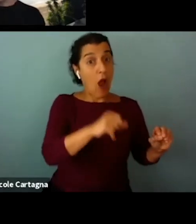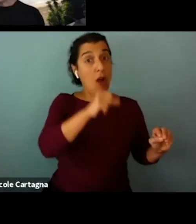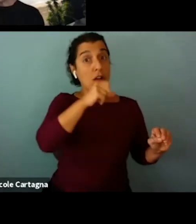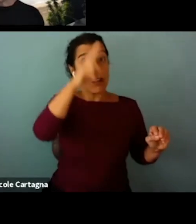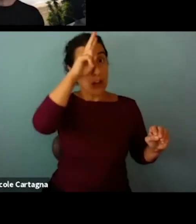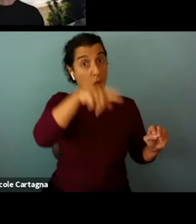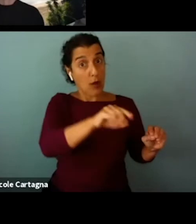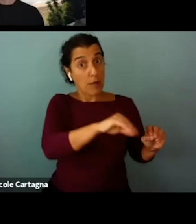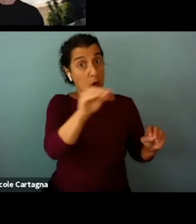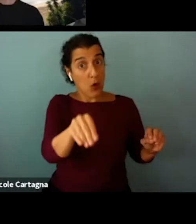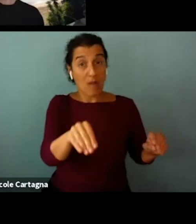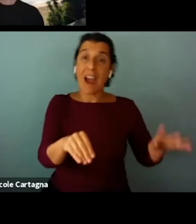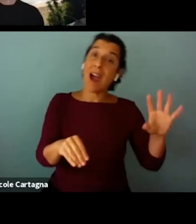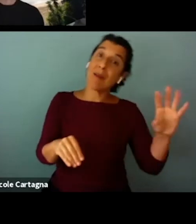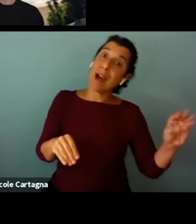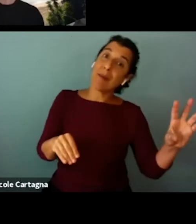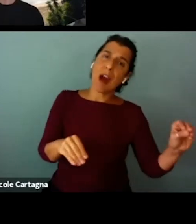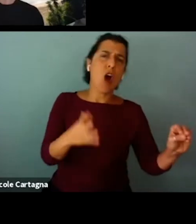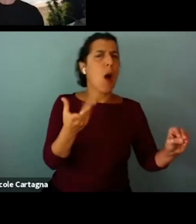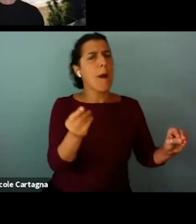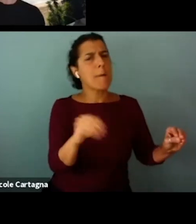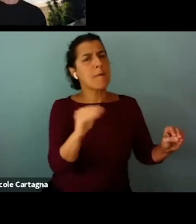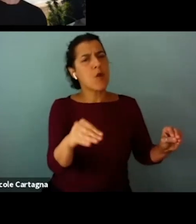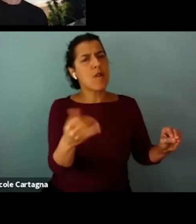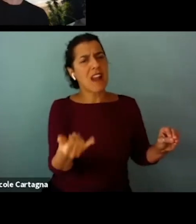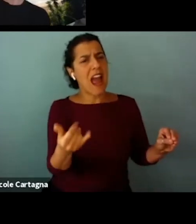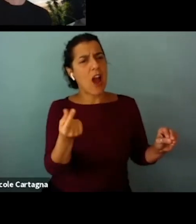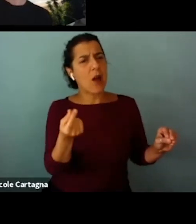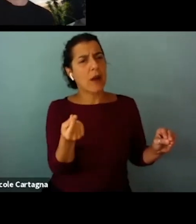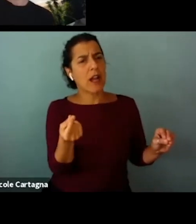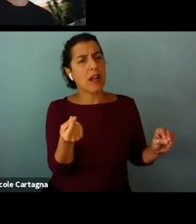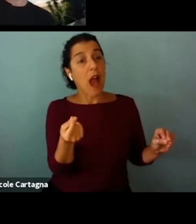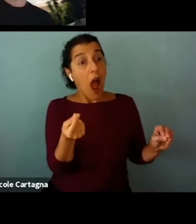yeah what are you gonna move now this ah the duck quack quack